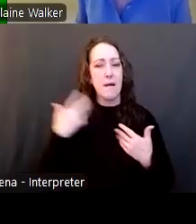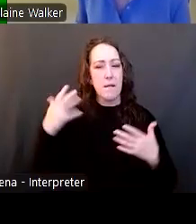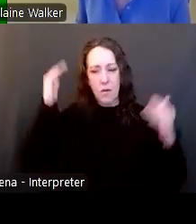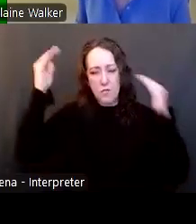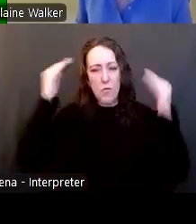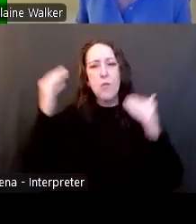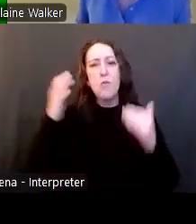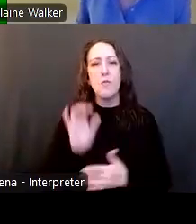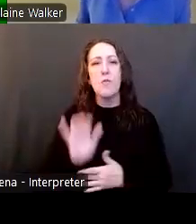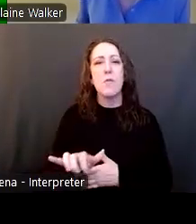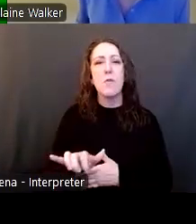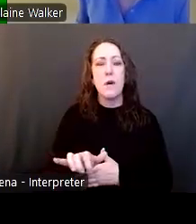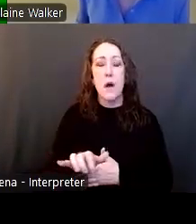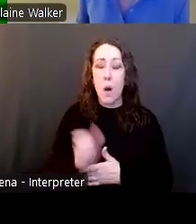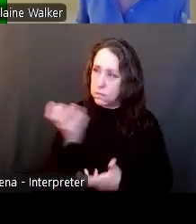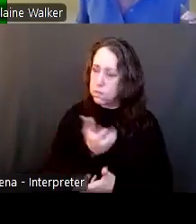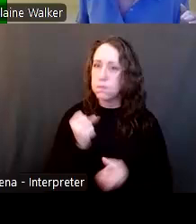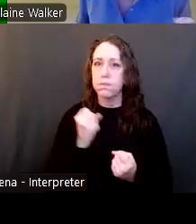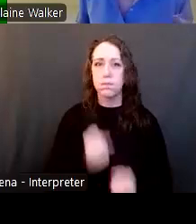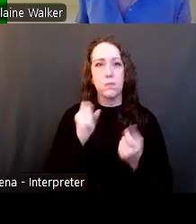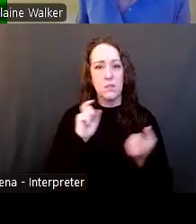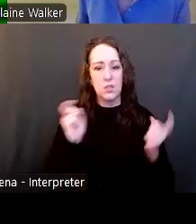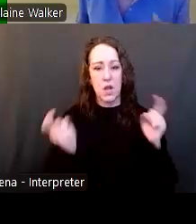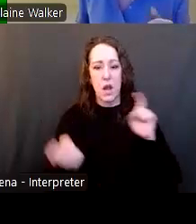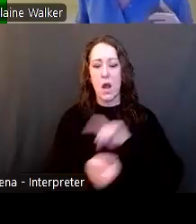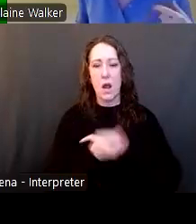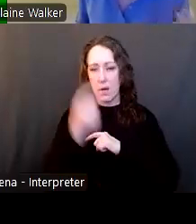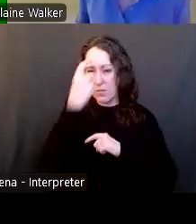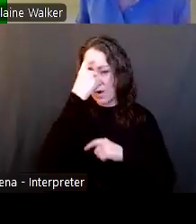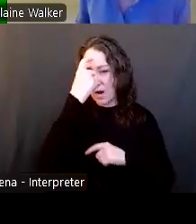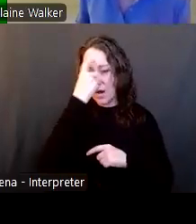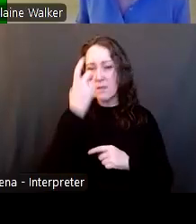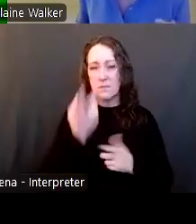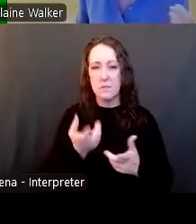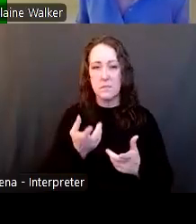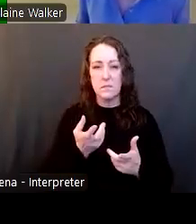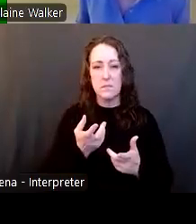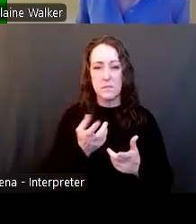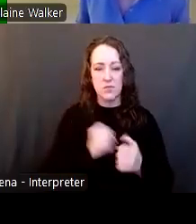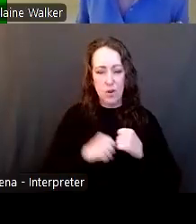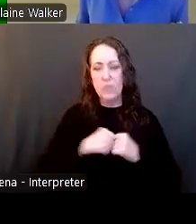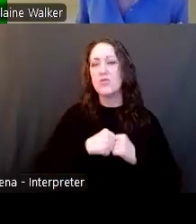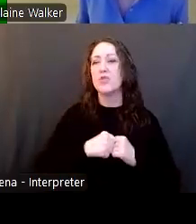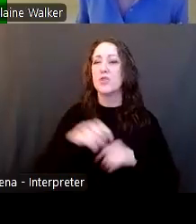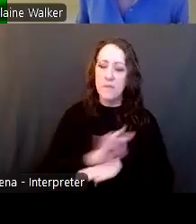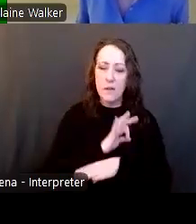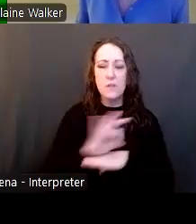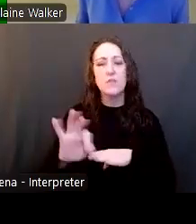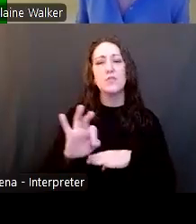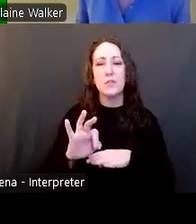when there are dramatic changes in the brain uh changes in structure function circuitry